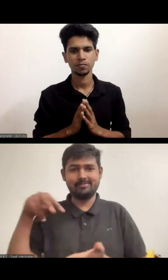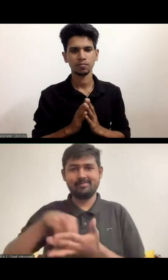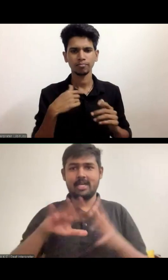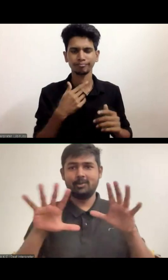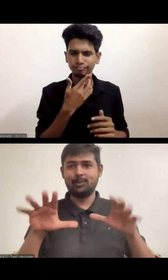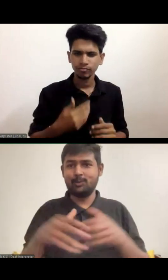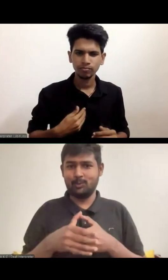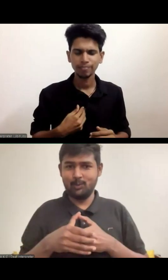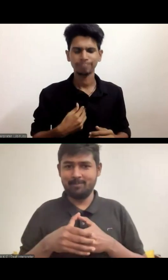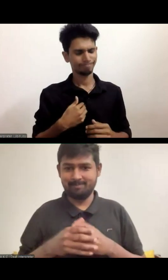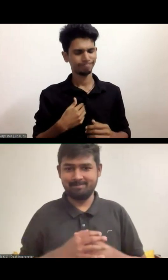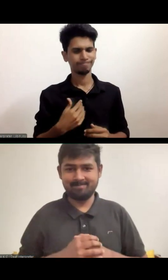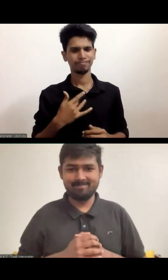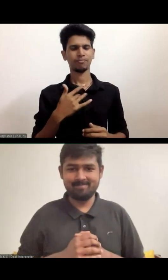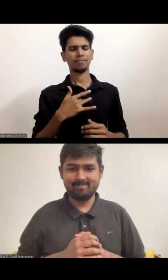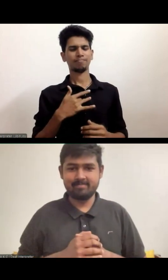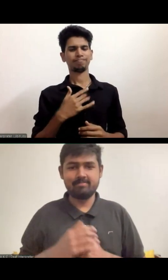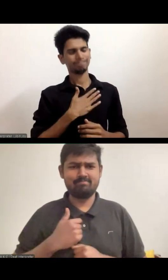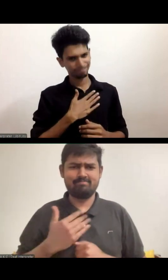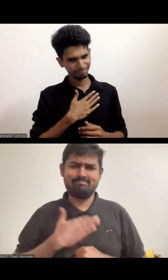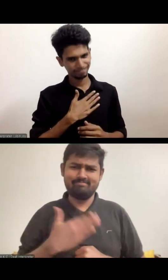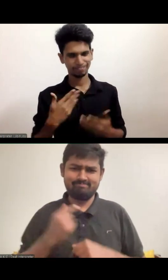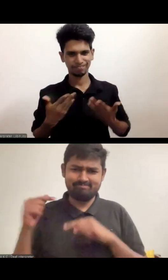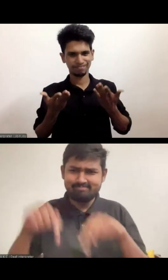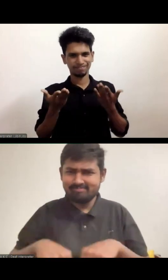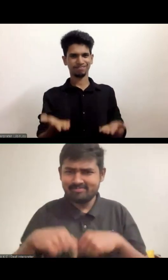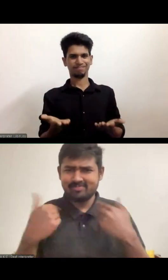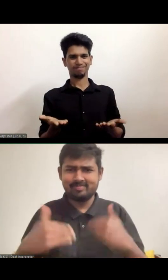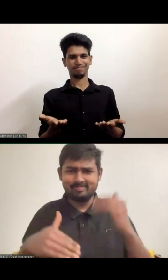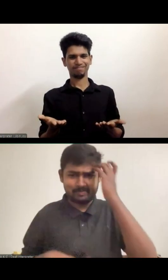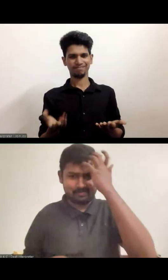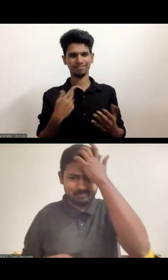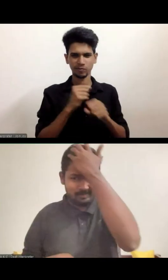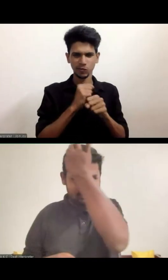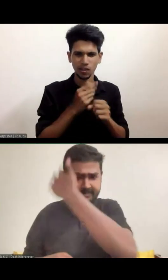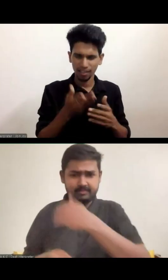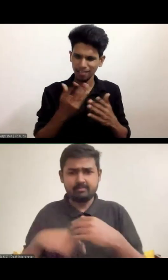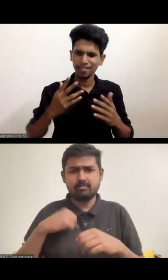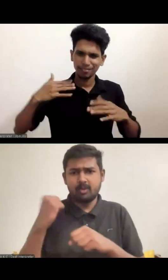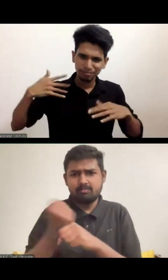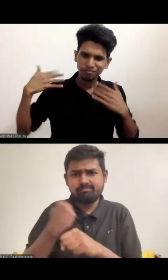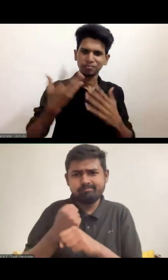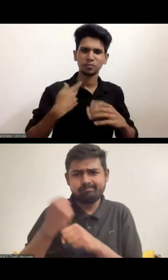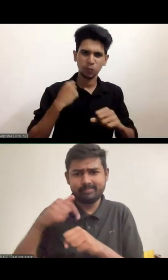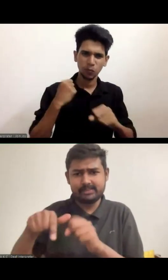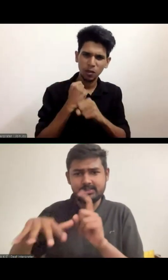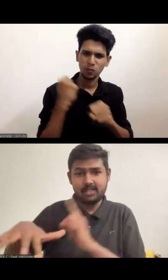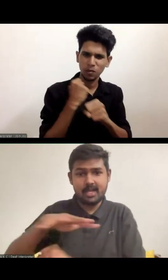And I've worked in this area for nearly 30 years. It's a bit scary.